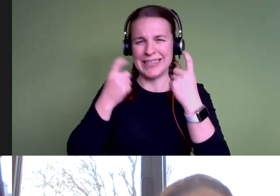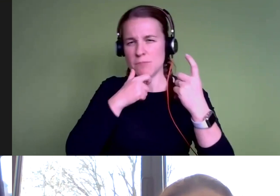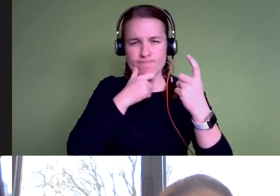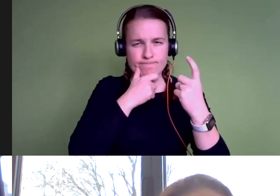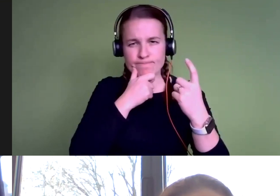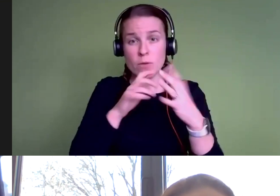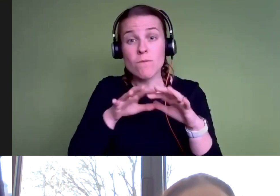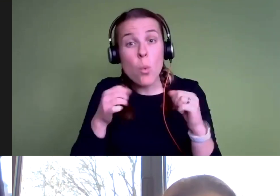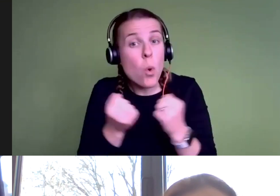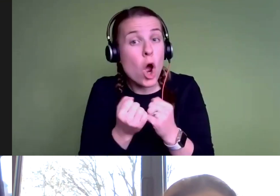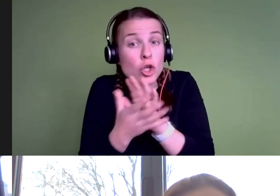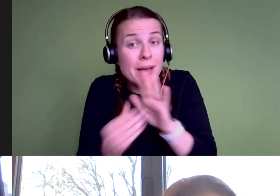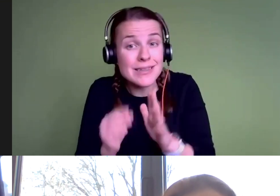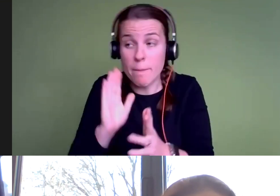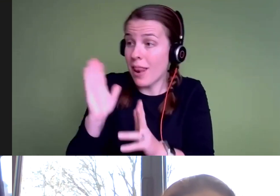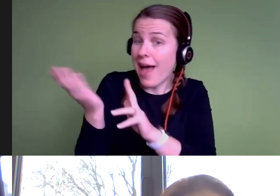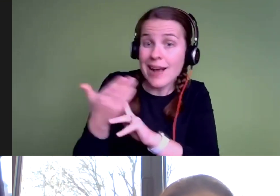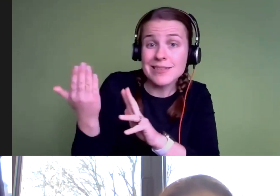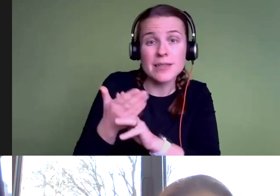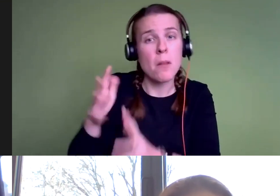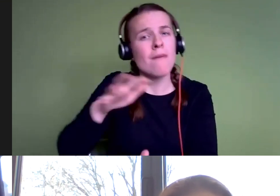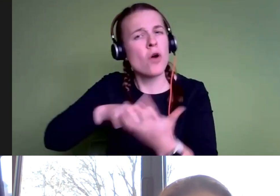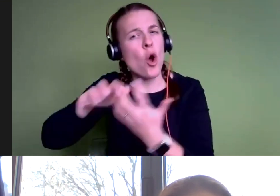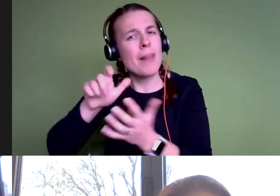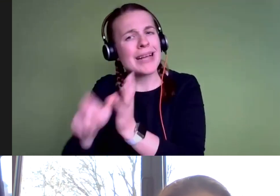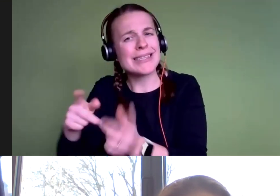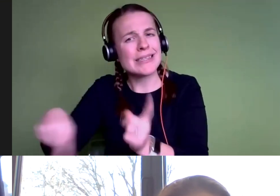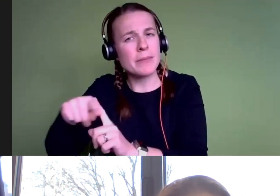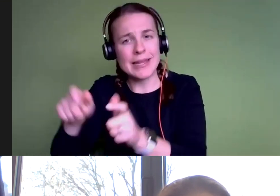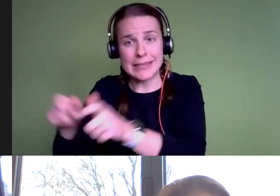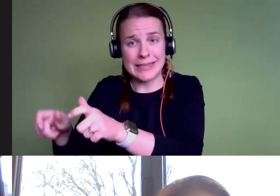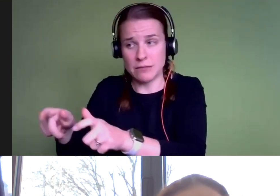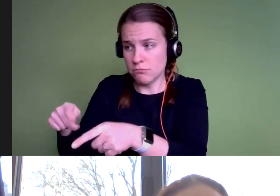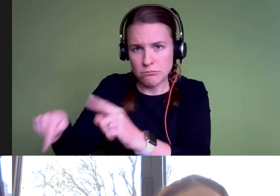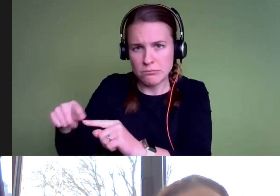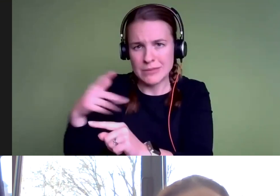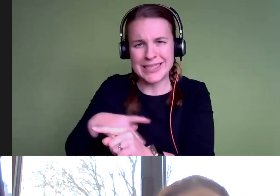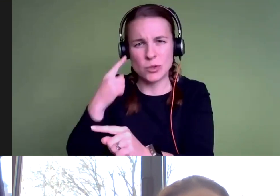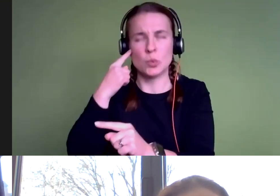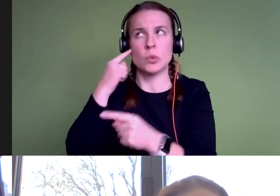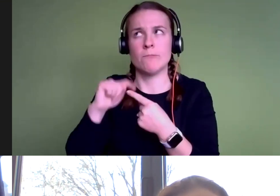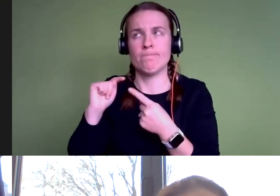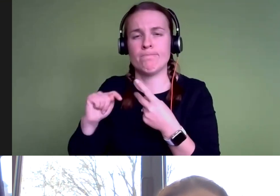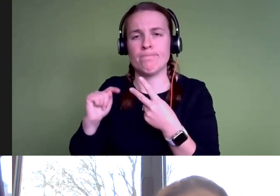Could you go into that a little bit, but what are the considerations